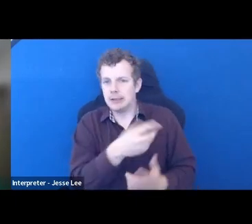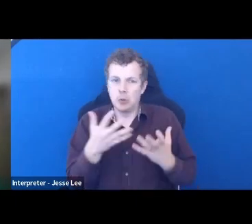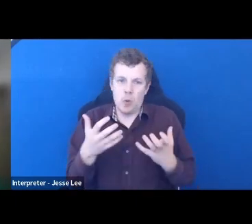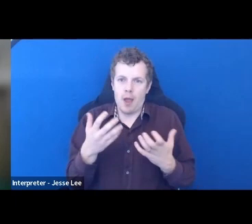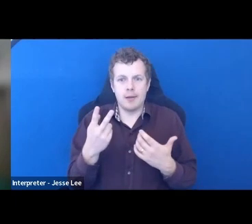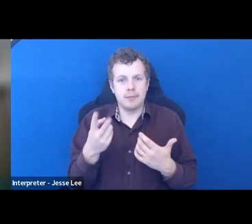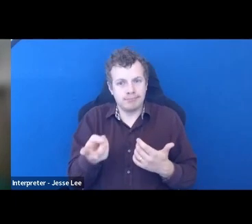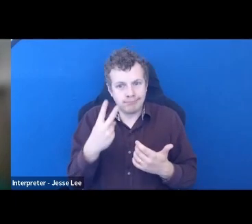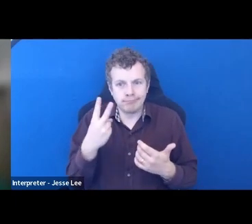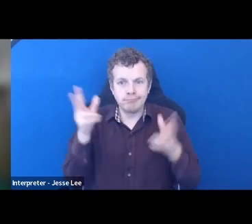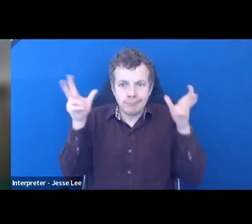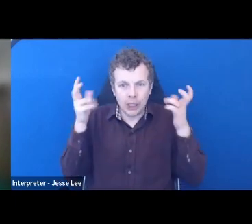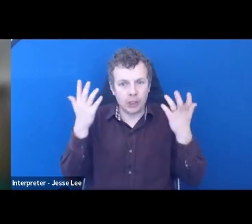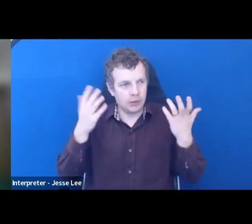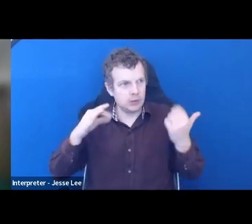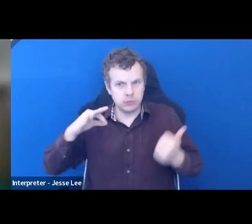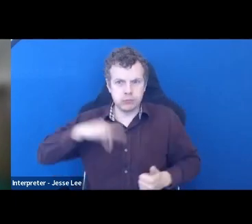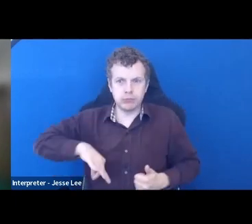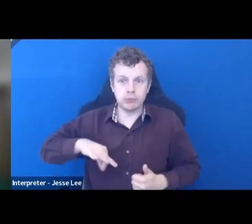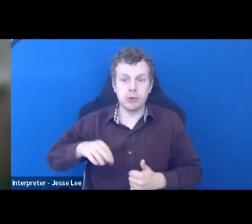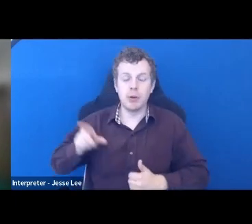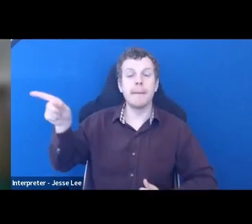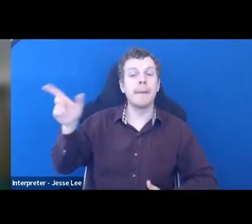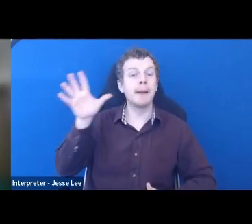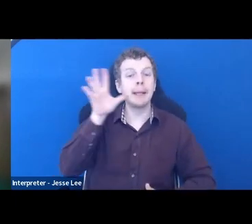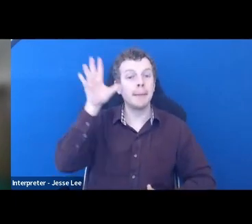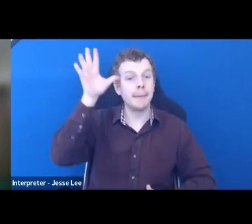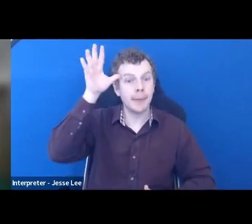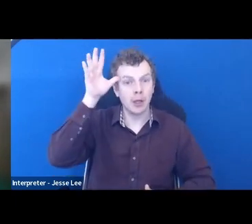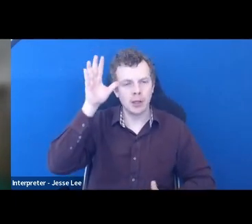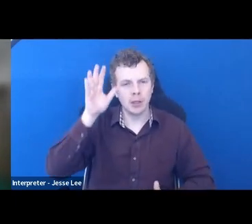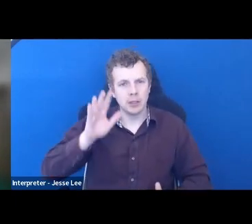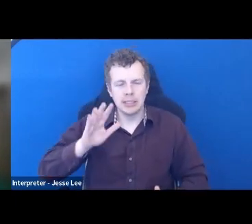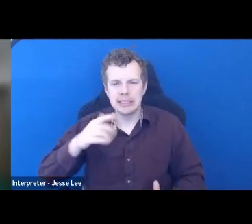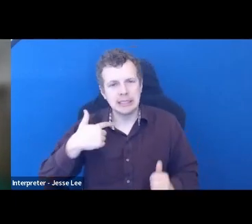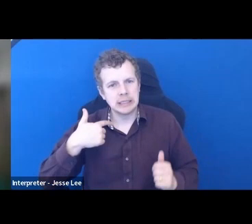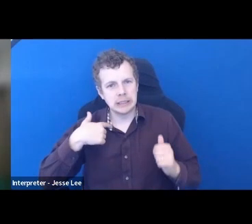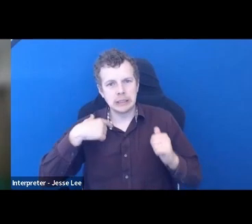So for instance the parent would report, I worry about localization of sound